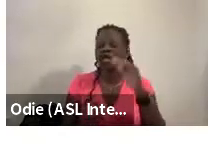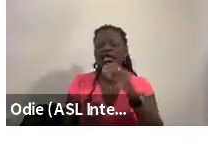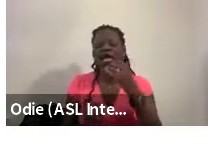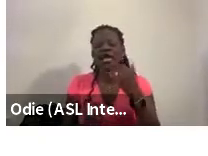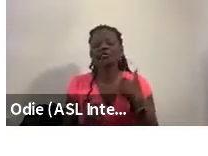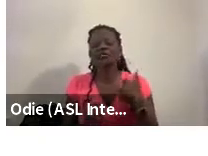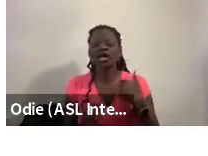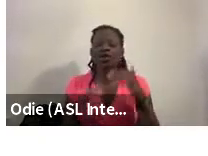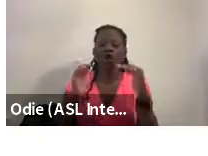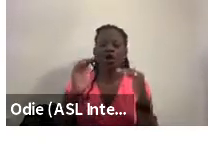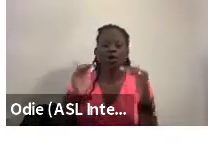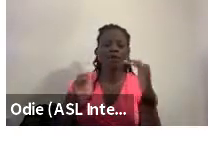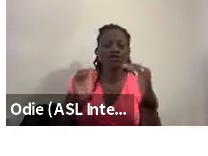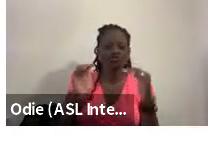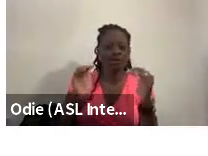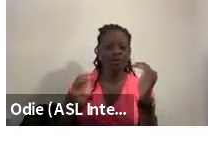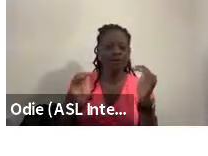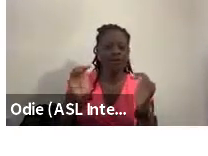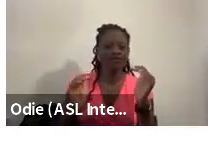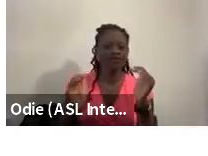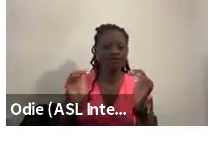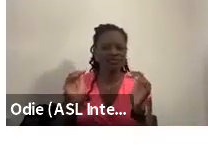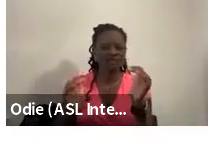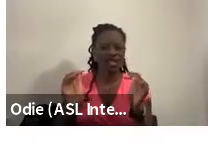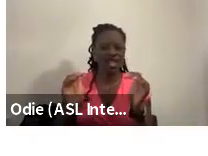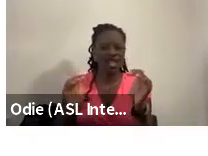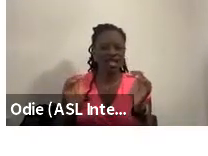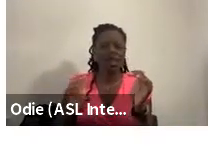We've seen similar trends in Copenhagen, 19 death rates,